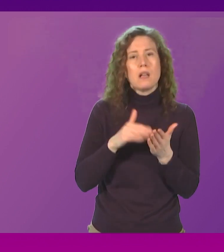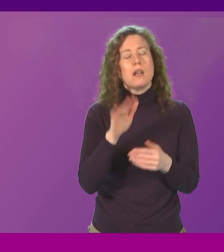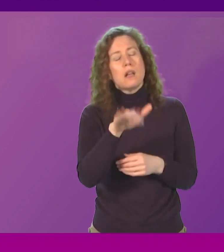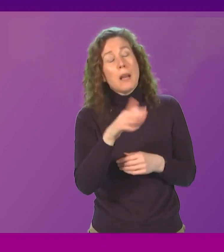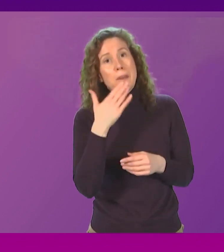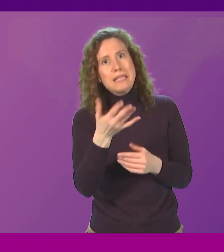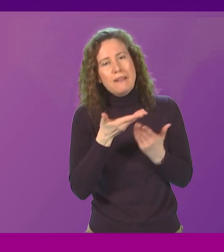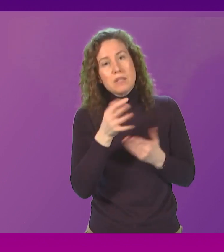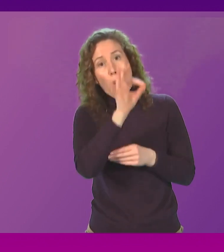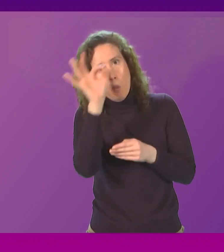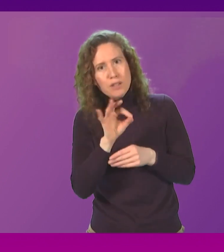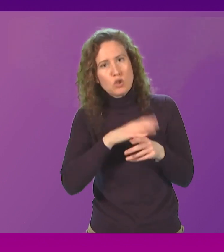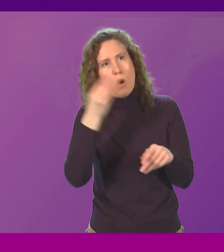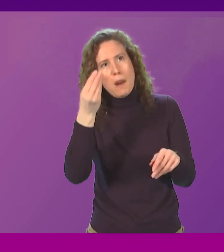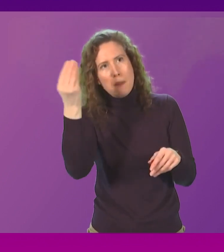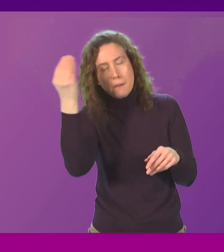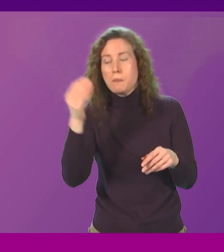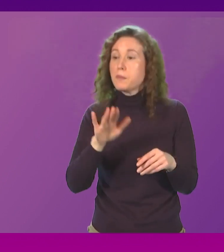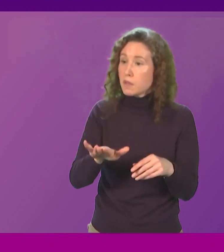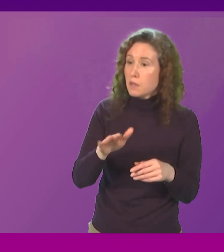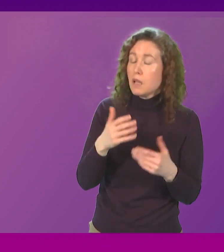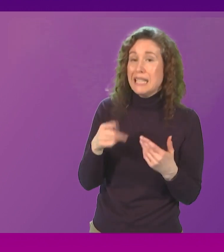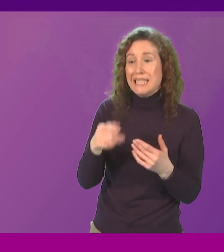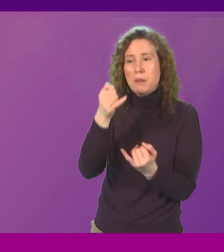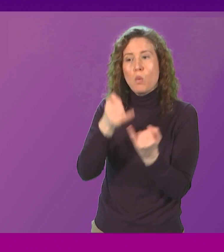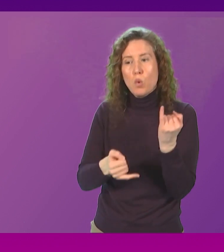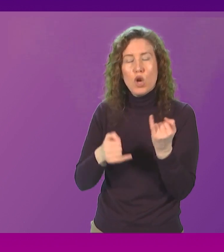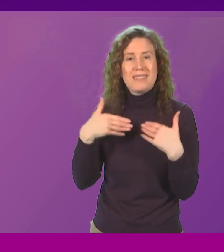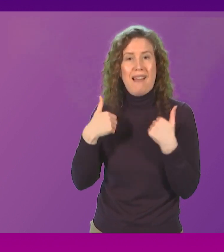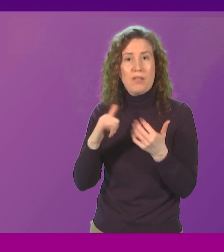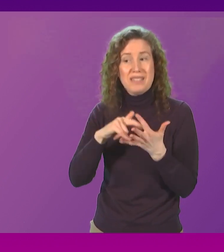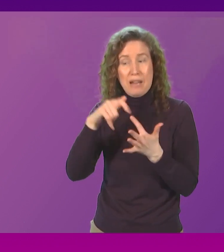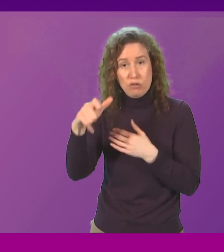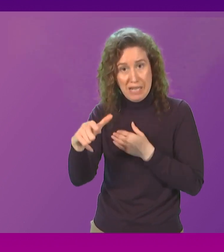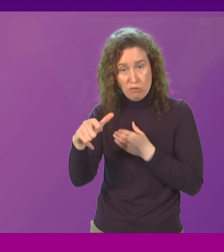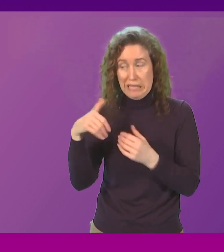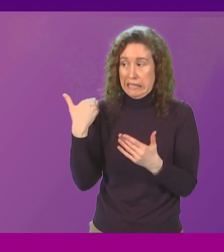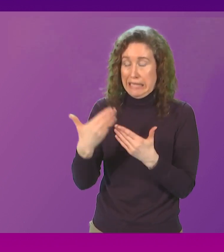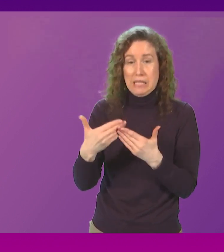who is the worst health secretary since devolution. Let me make one final plea to the First Minister.